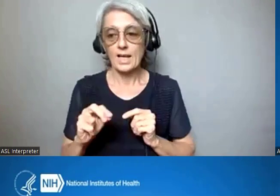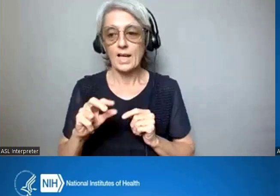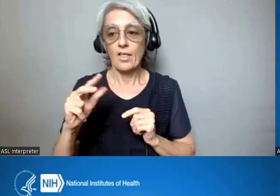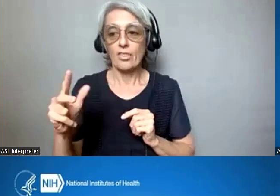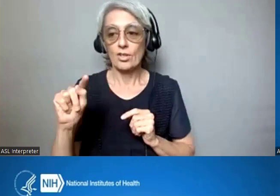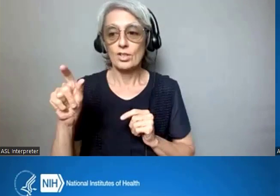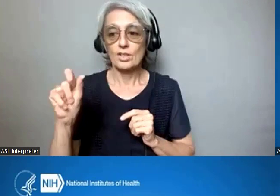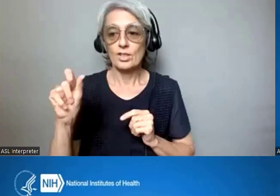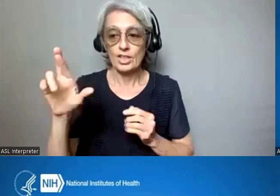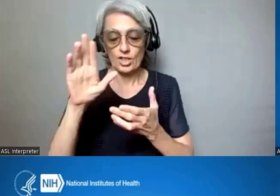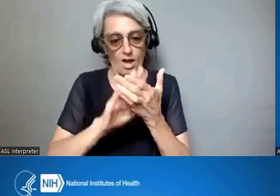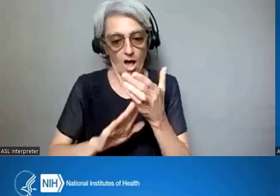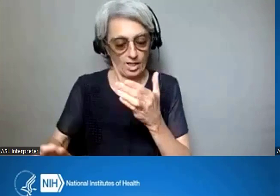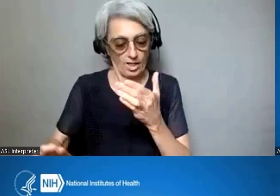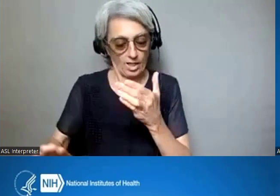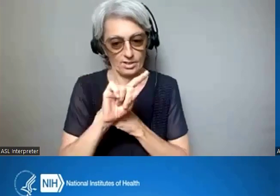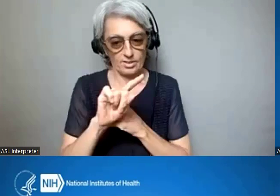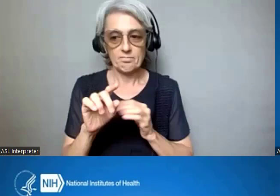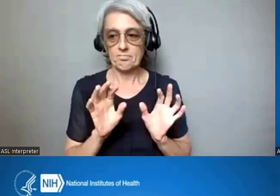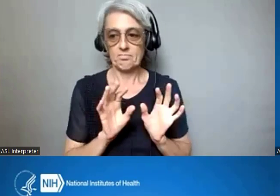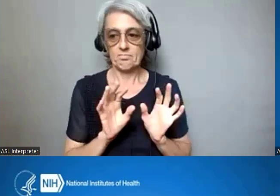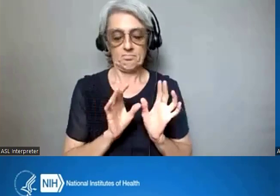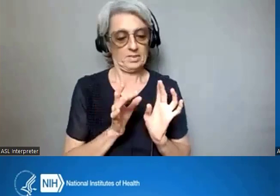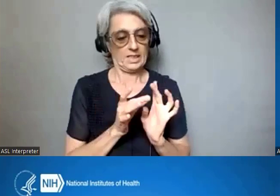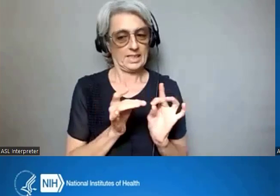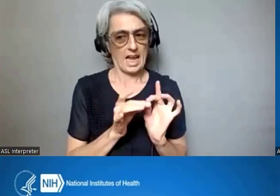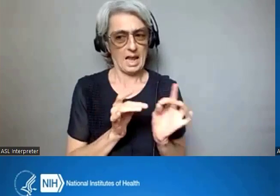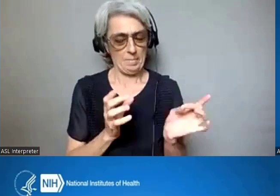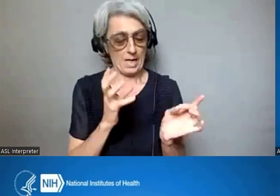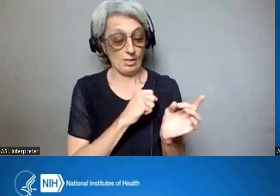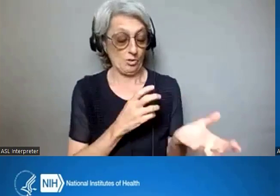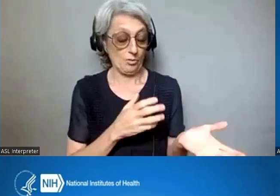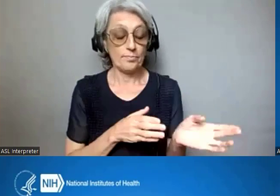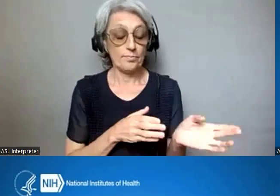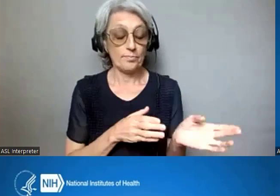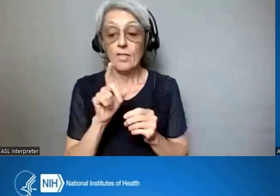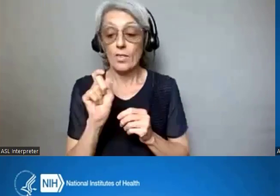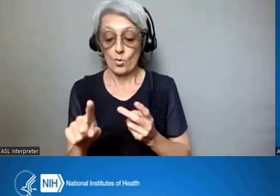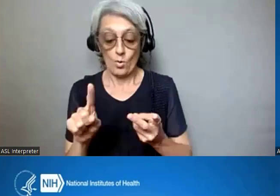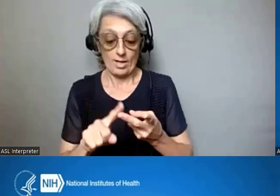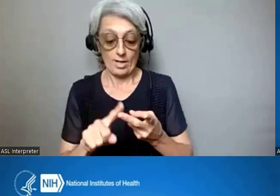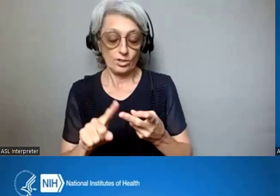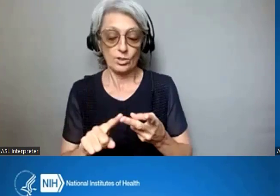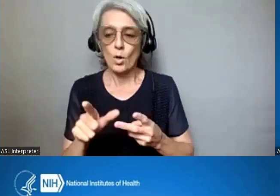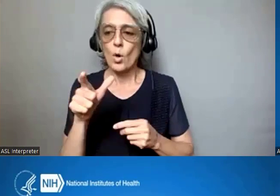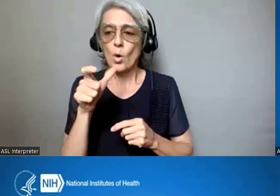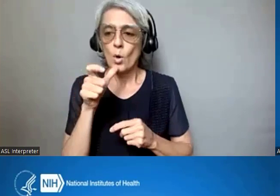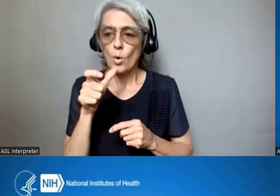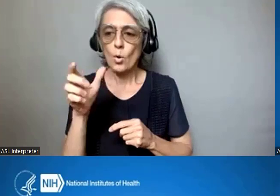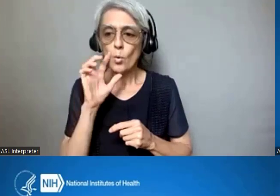And I ... that's the statement part I presume. The question part is "Who will be bringing this awareness